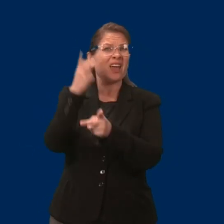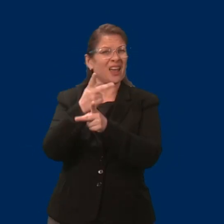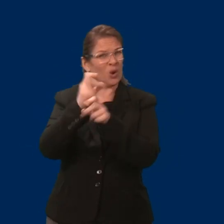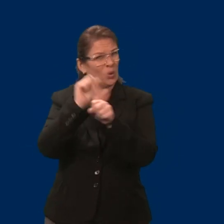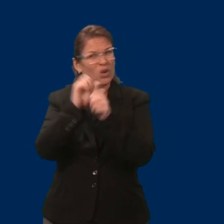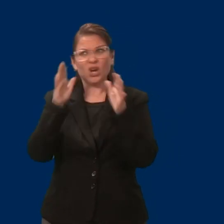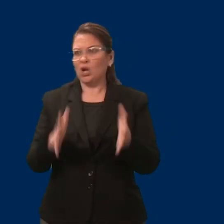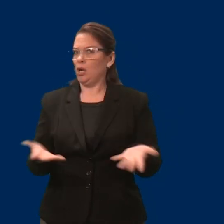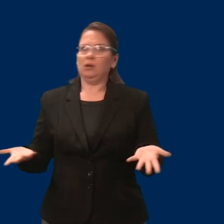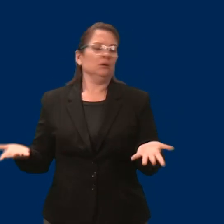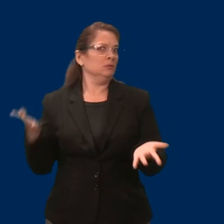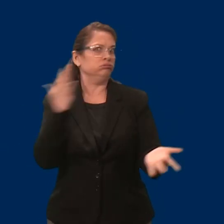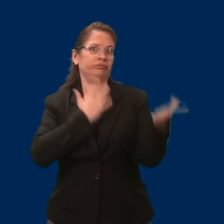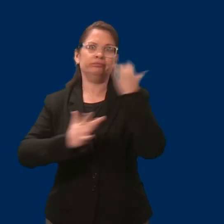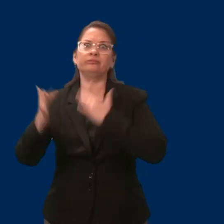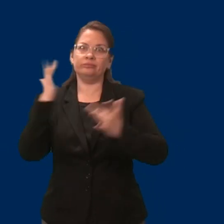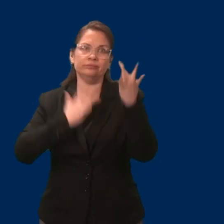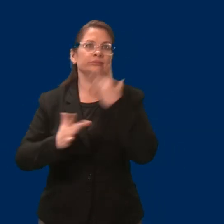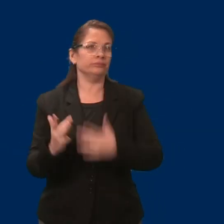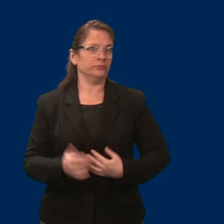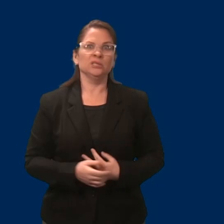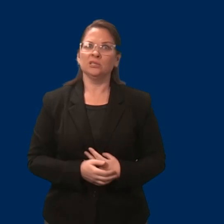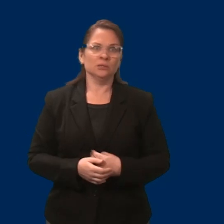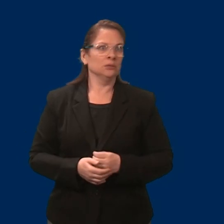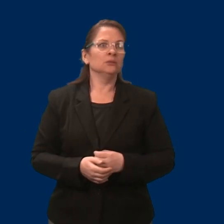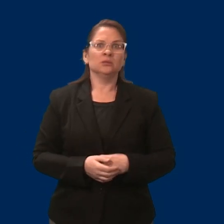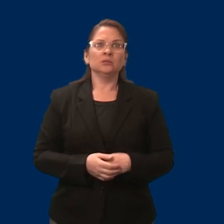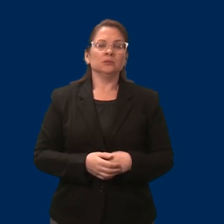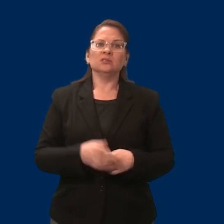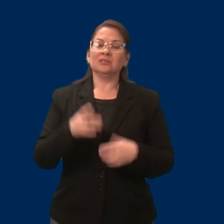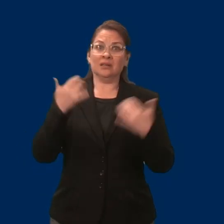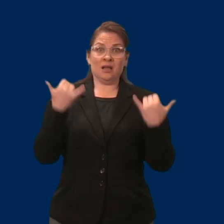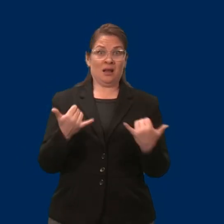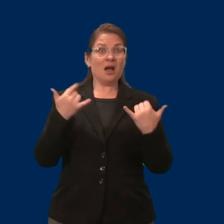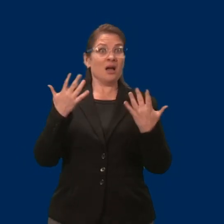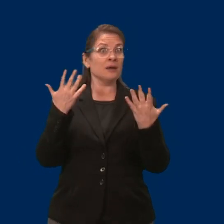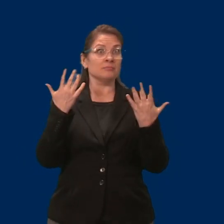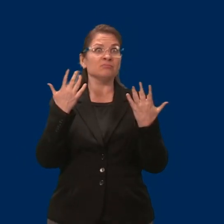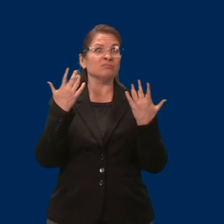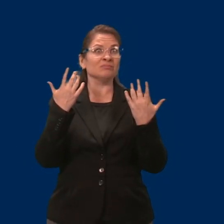Of course, that includes our assisted living homes,